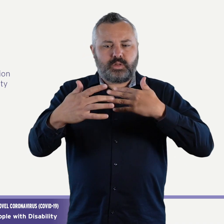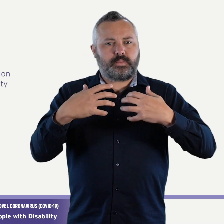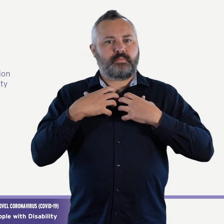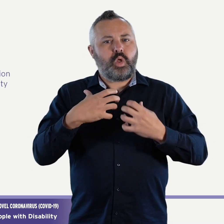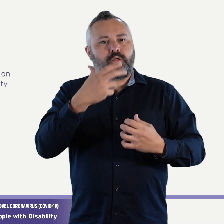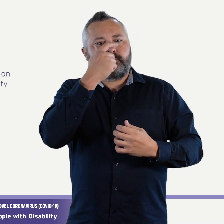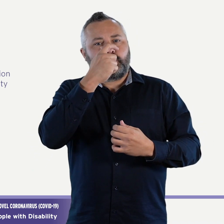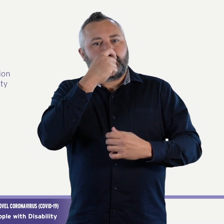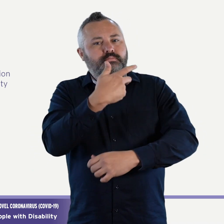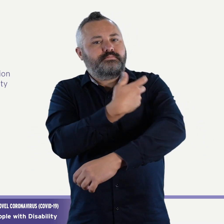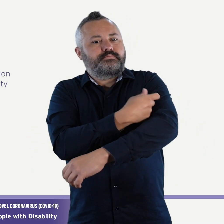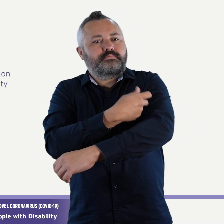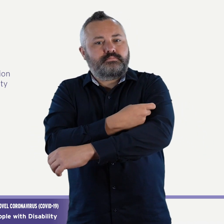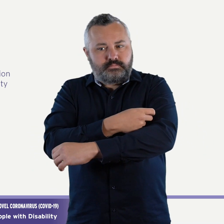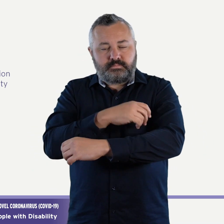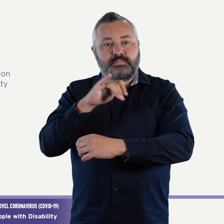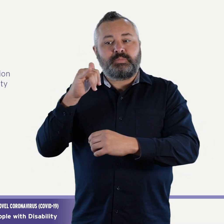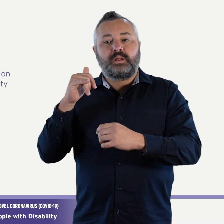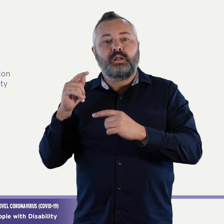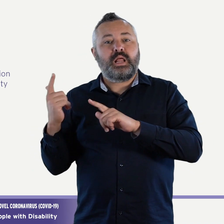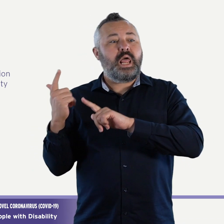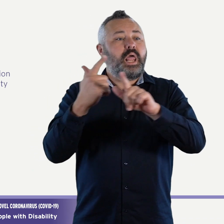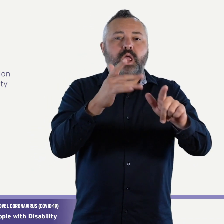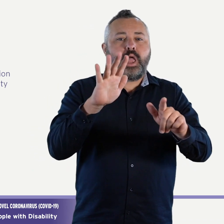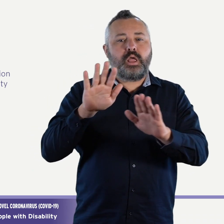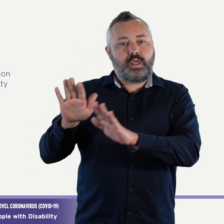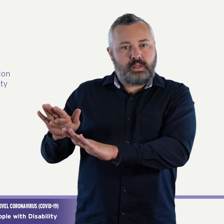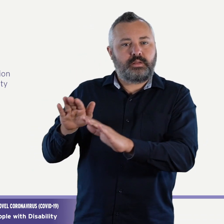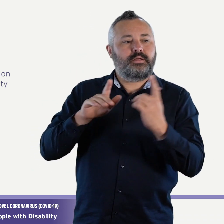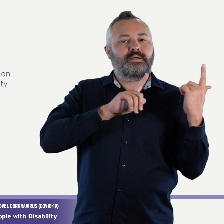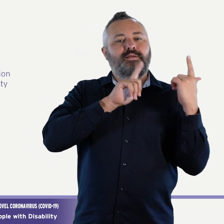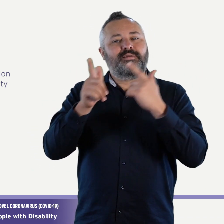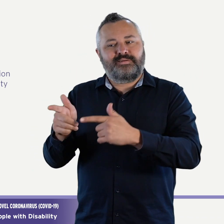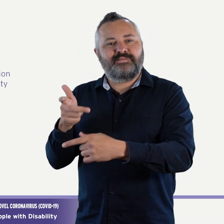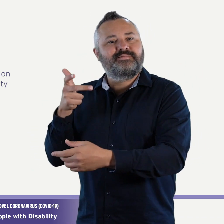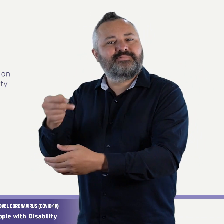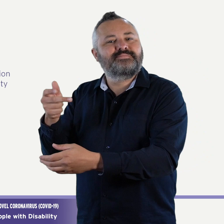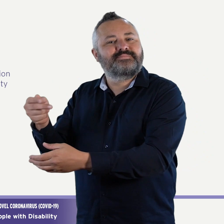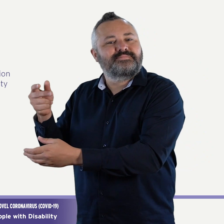Develop strategies to enhance access and coverage of influenza and pneumococcal vaccinations